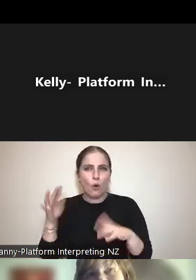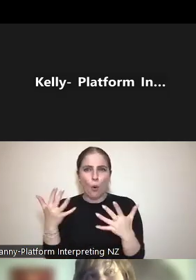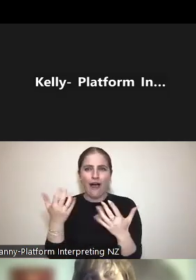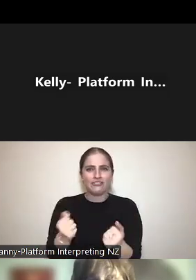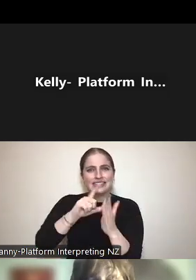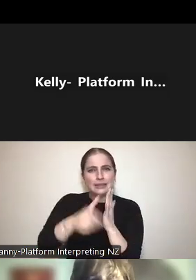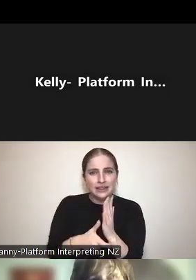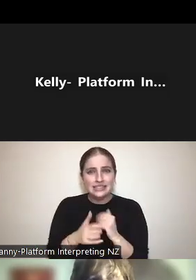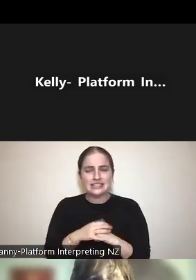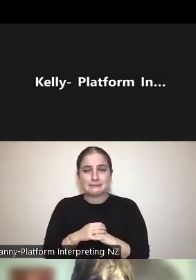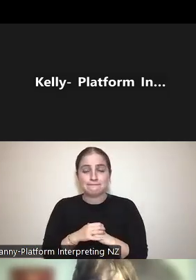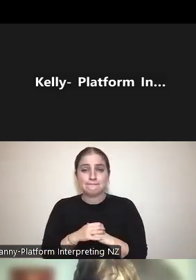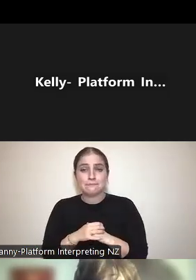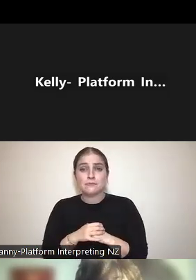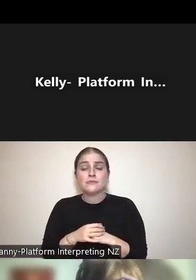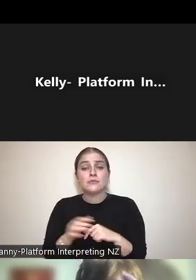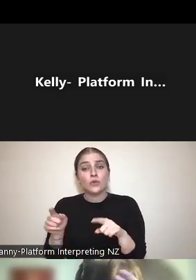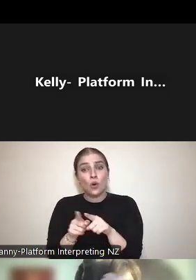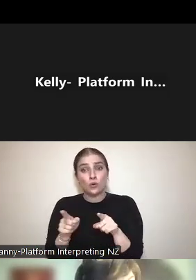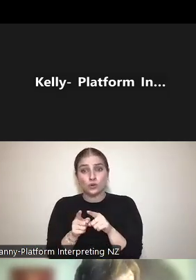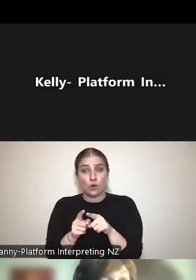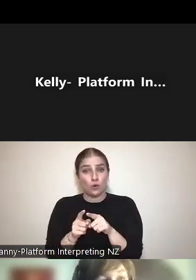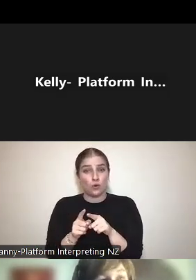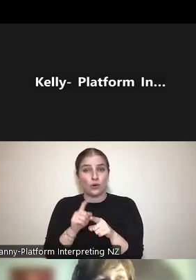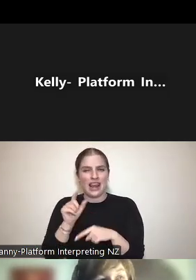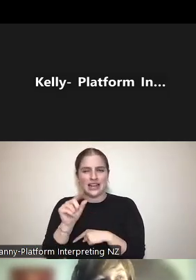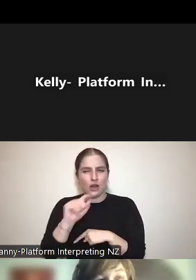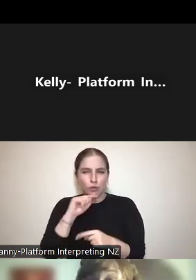We also, which I'll discuss afterwards, or